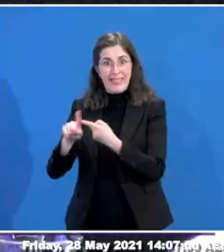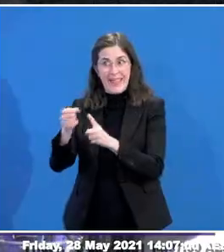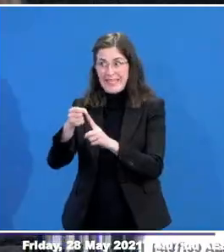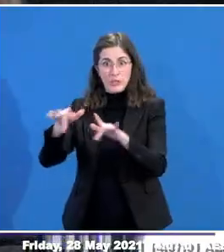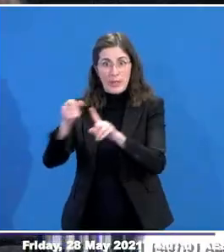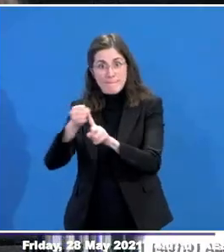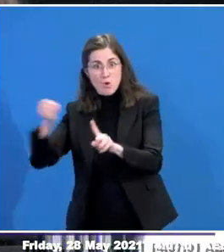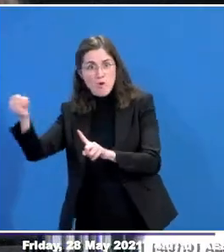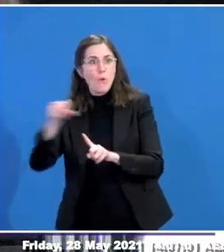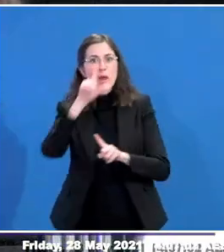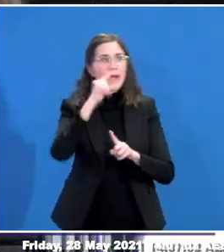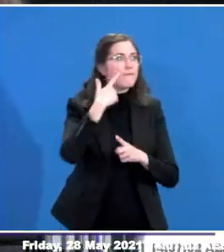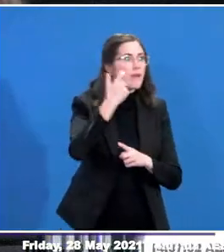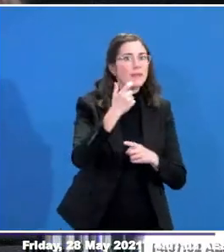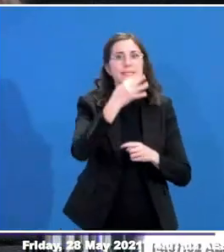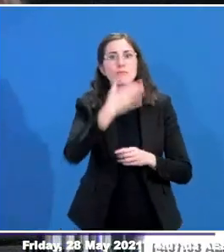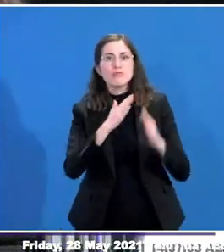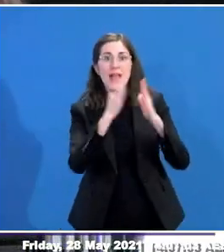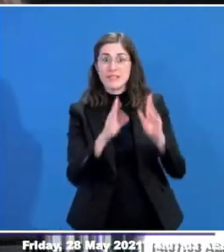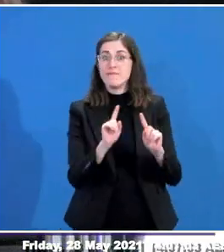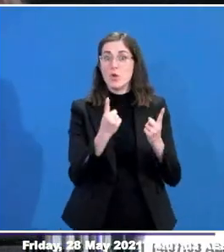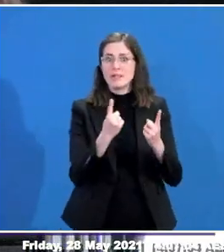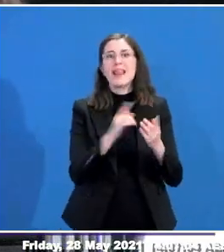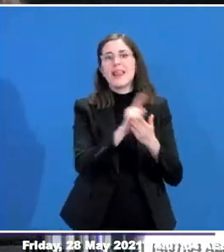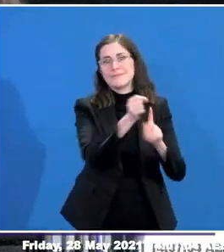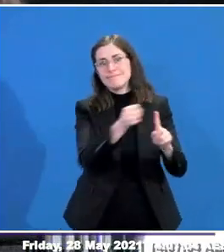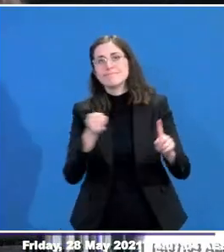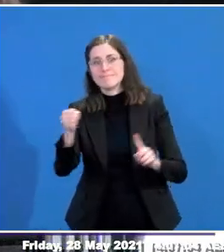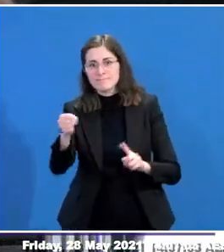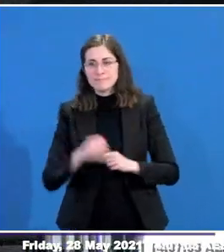So does the participant need to apply for a variation to their plan